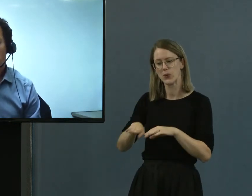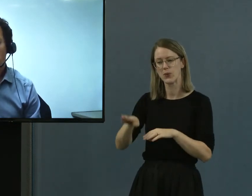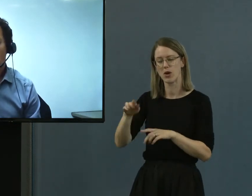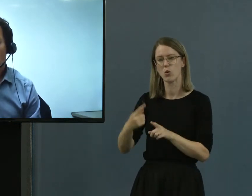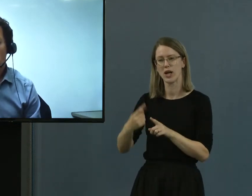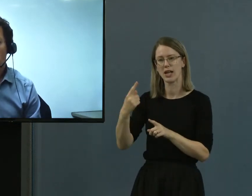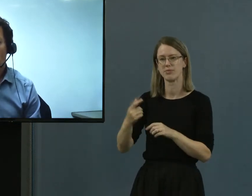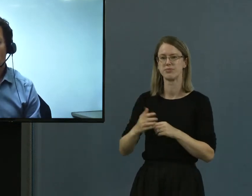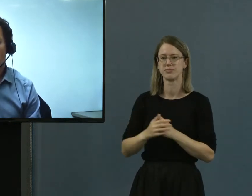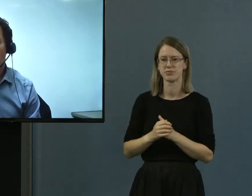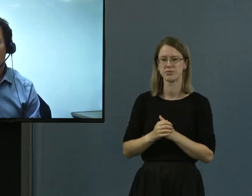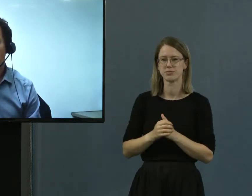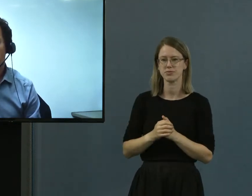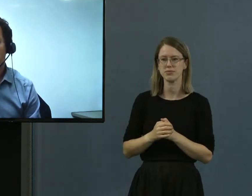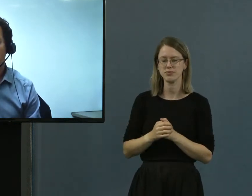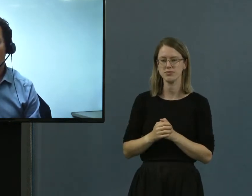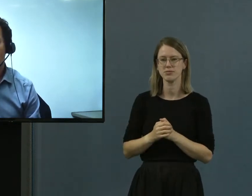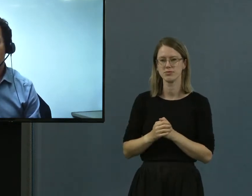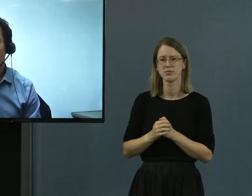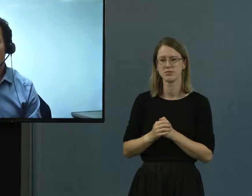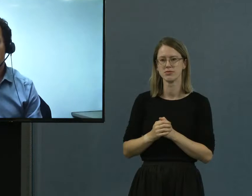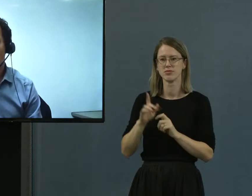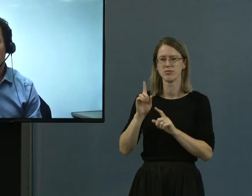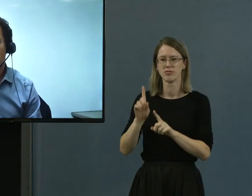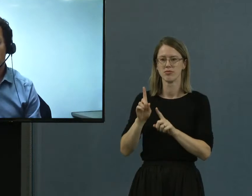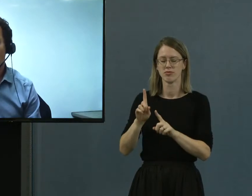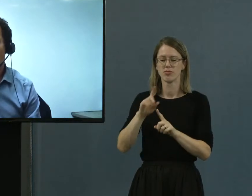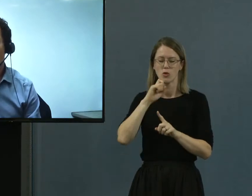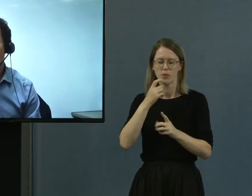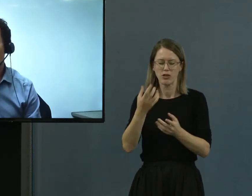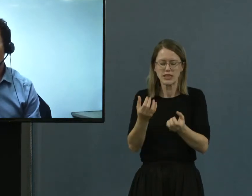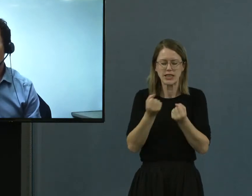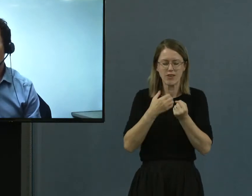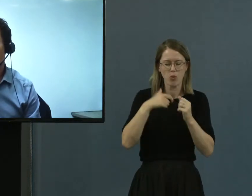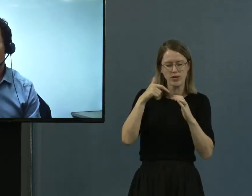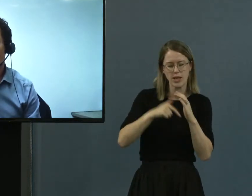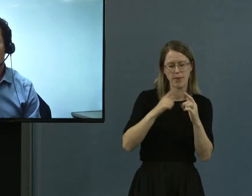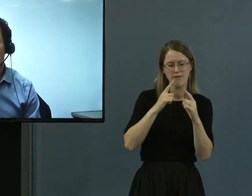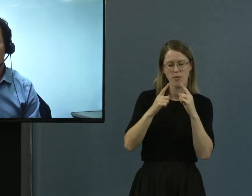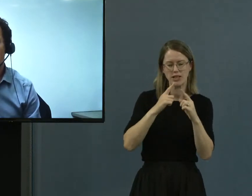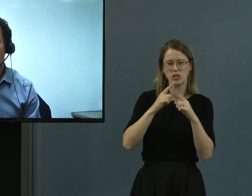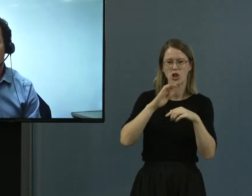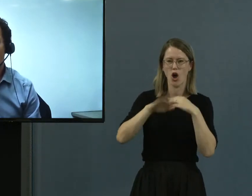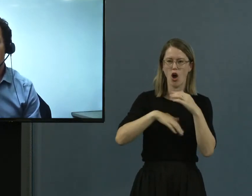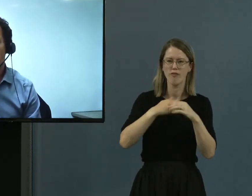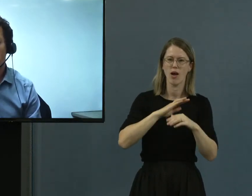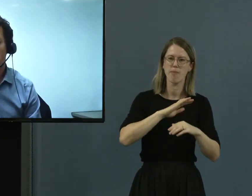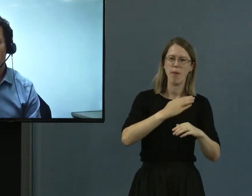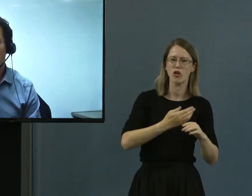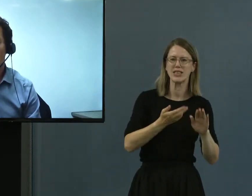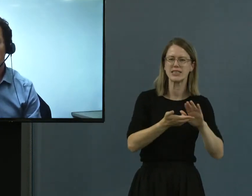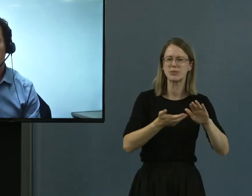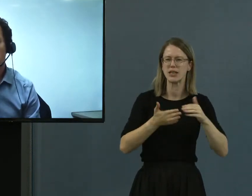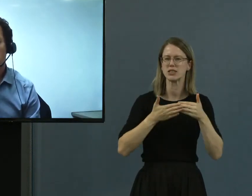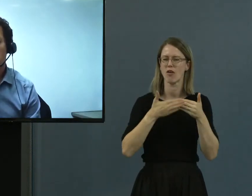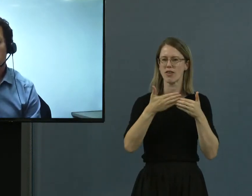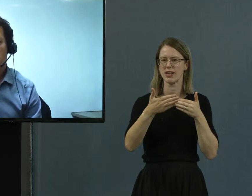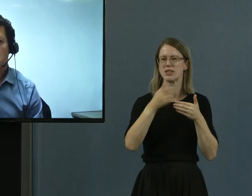start to rise quite quickly. I know we will be getting more visibility on exactly where we are with cervical smears and